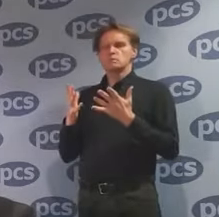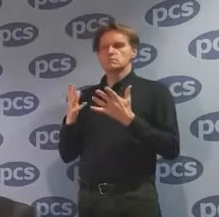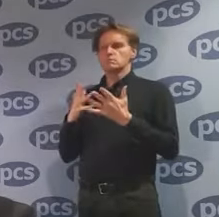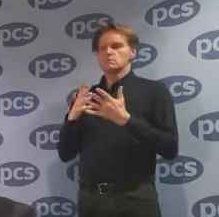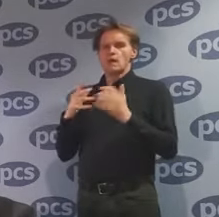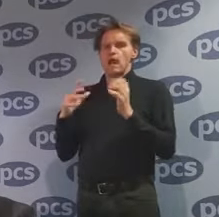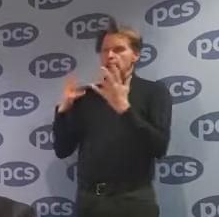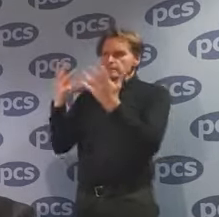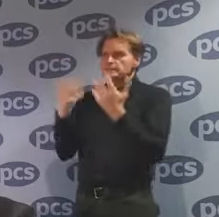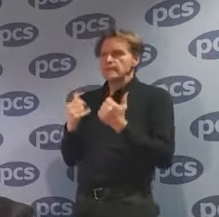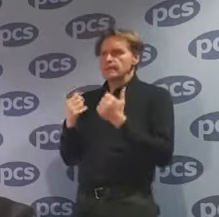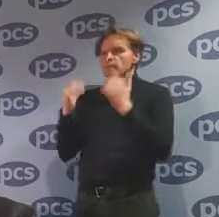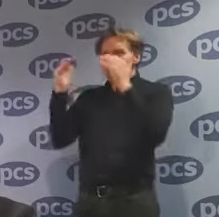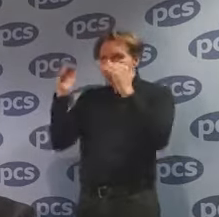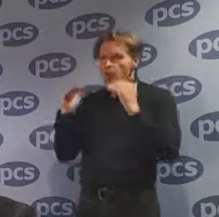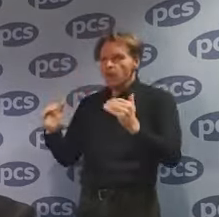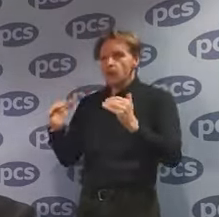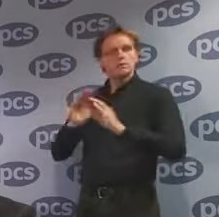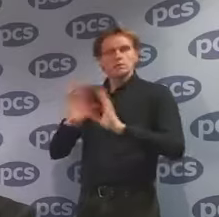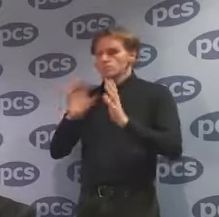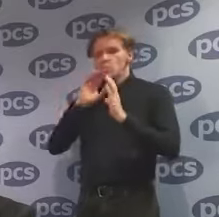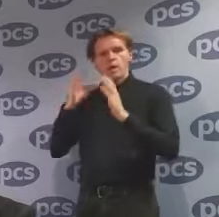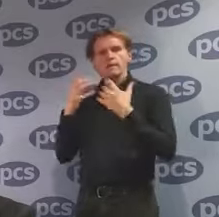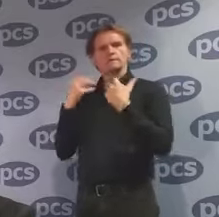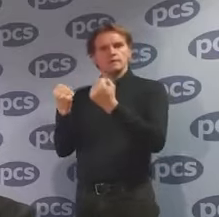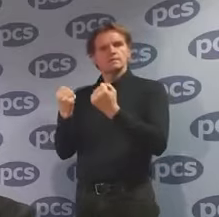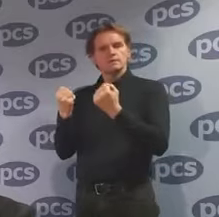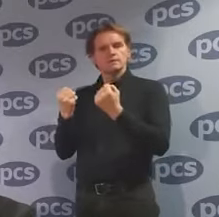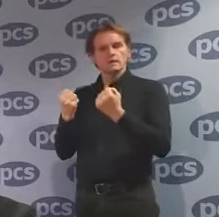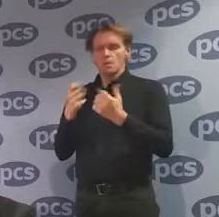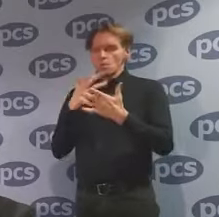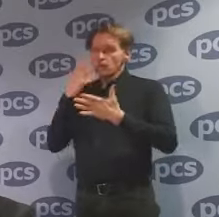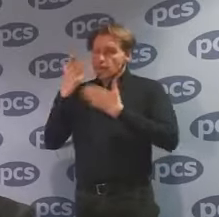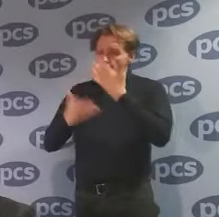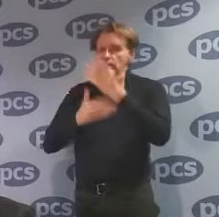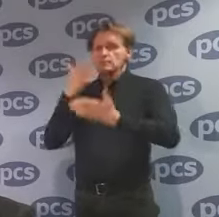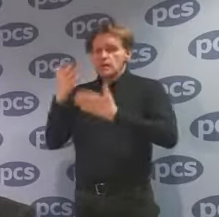imposed in 2016 and we've spelled that out in great detail to the employer and